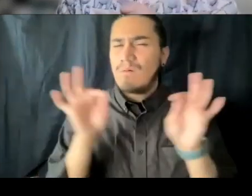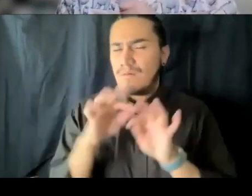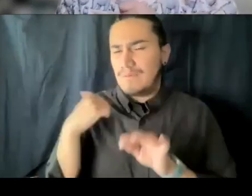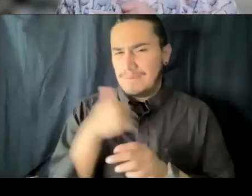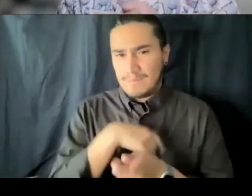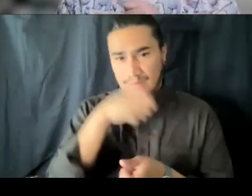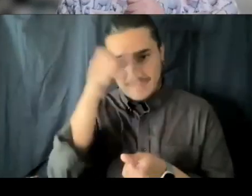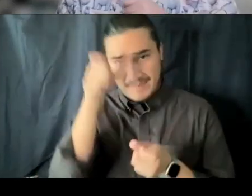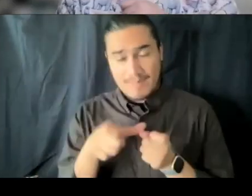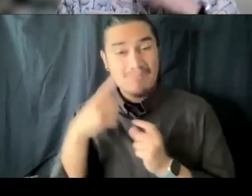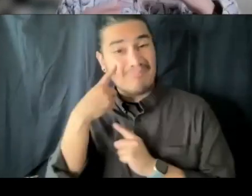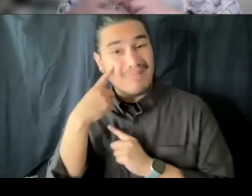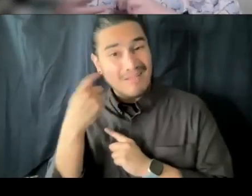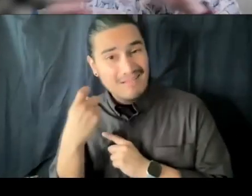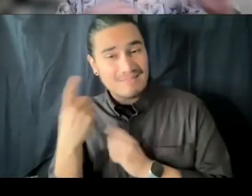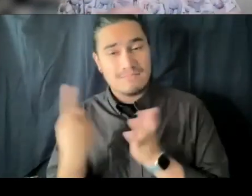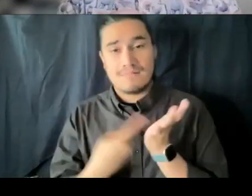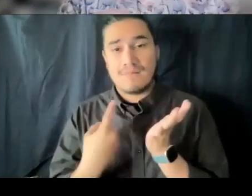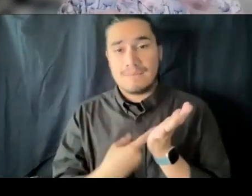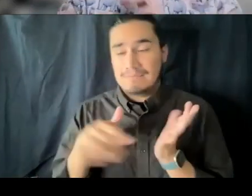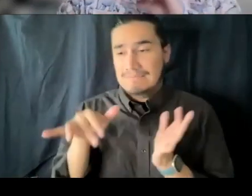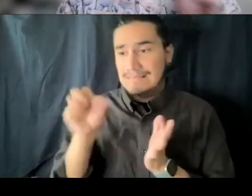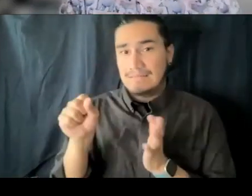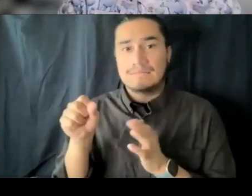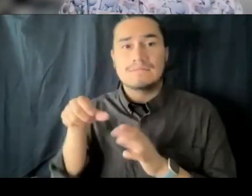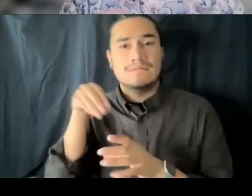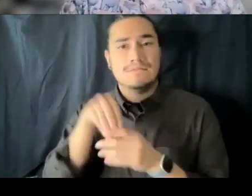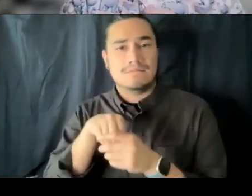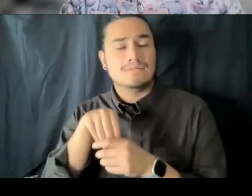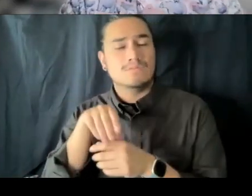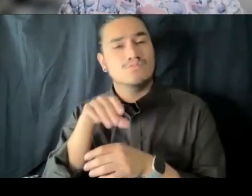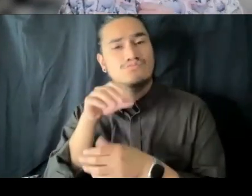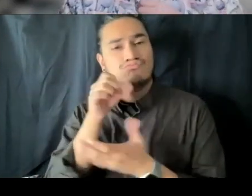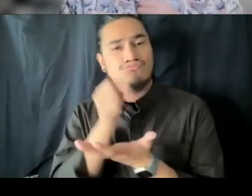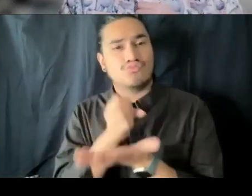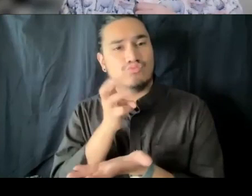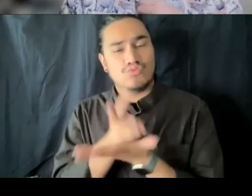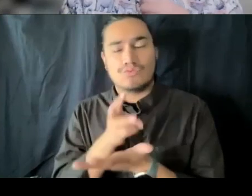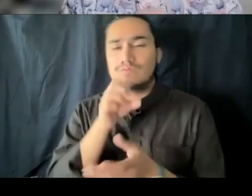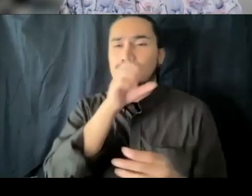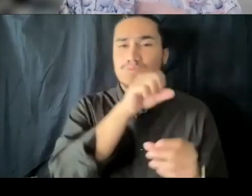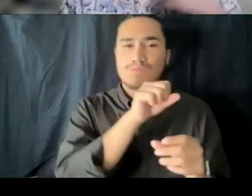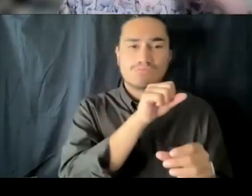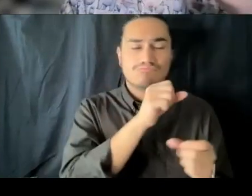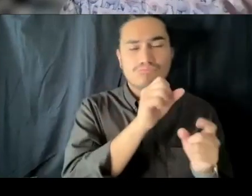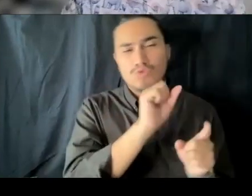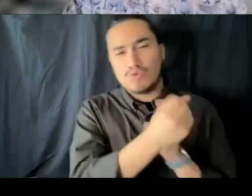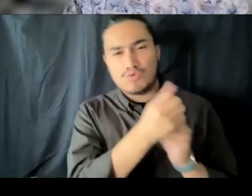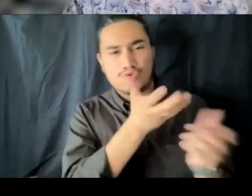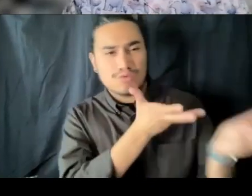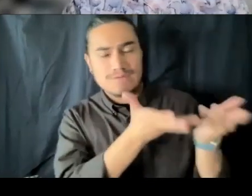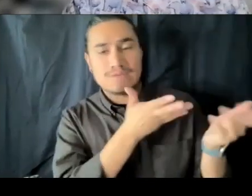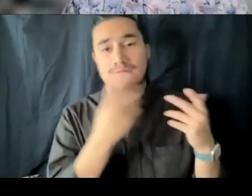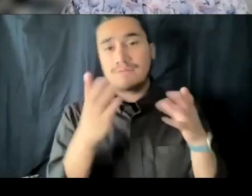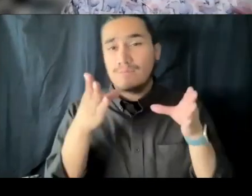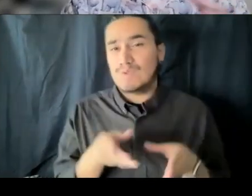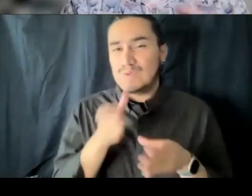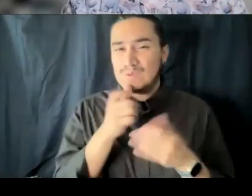because sometimes in social services and things like that, someone who is maybe the quieter person